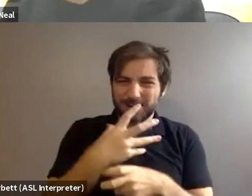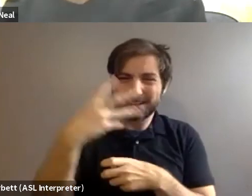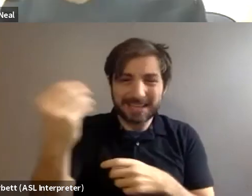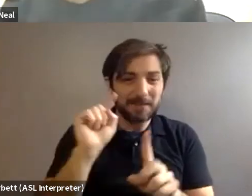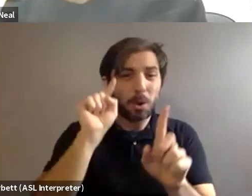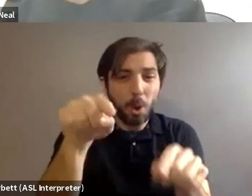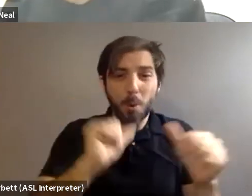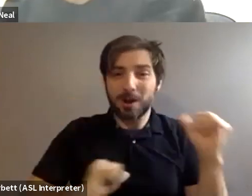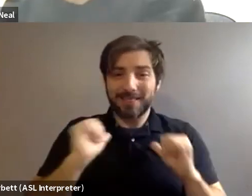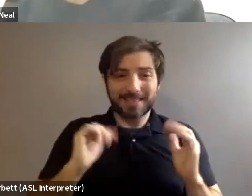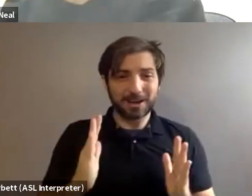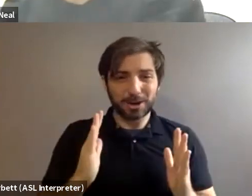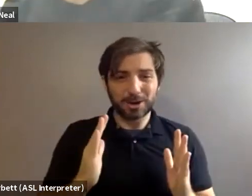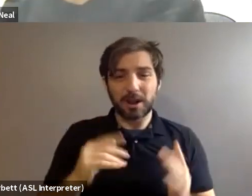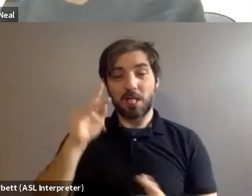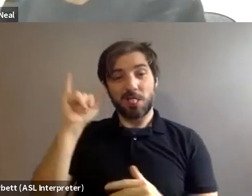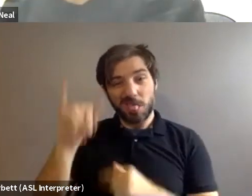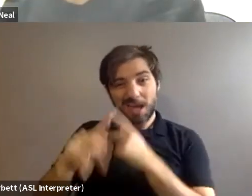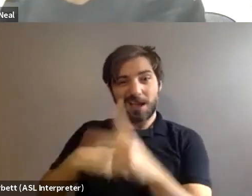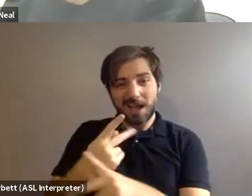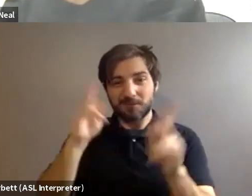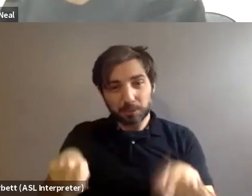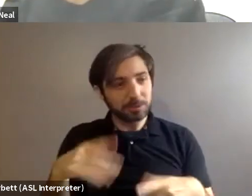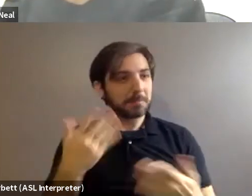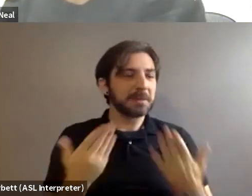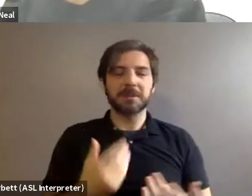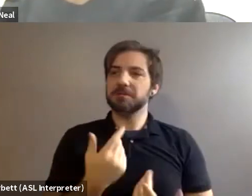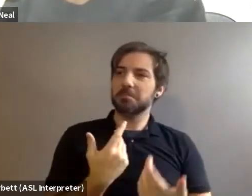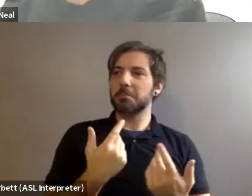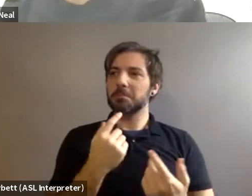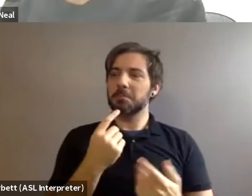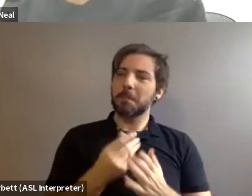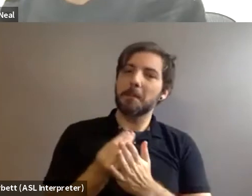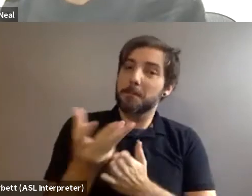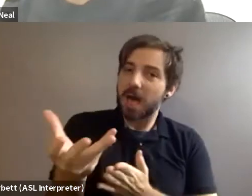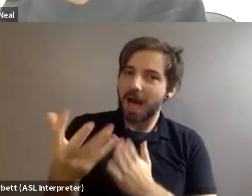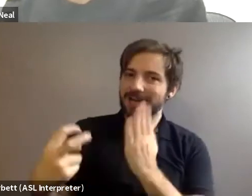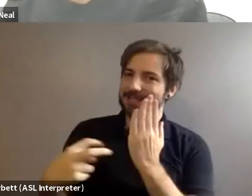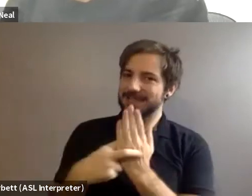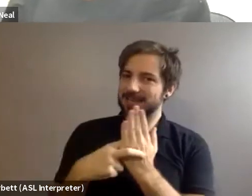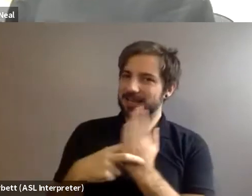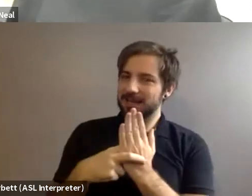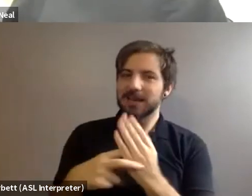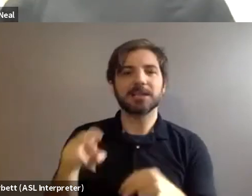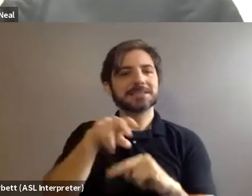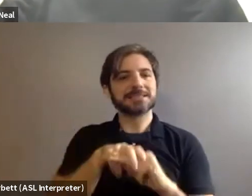option of you know buying a ticket and viewing it virtually so for us i don't think we'll